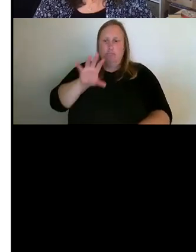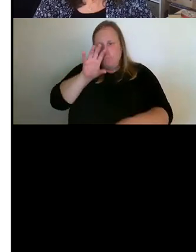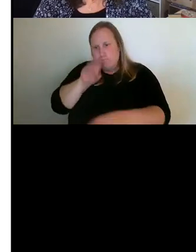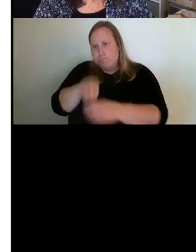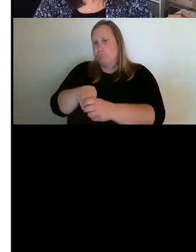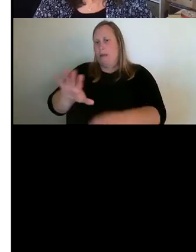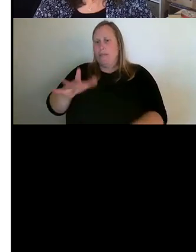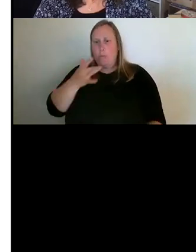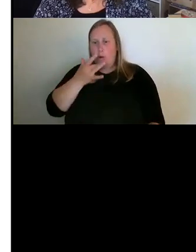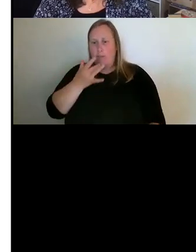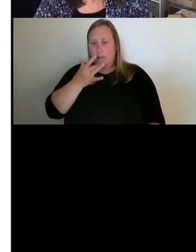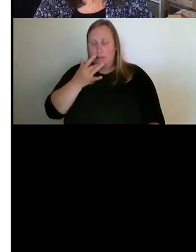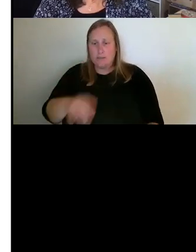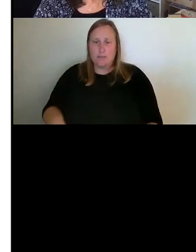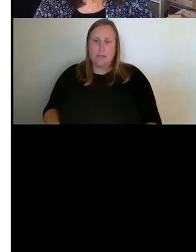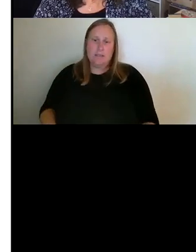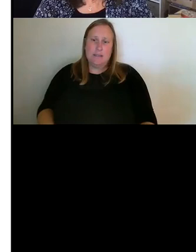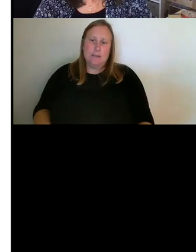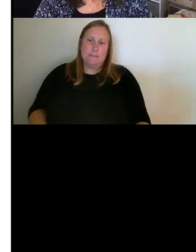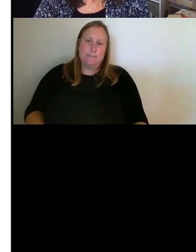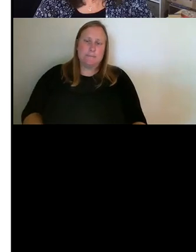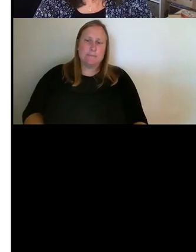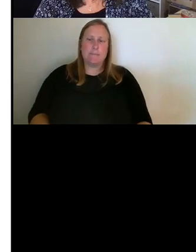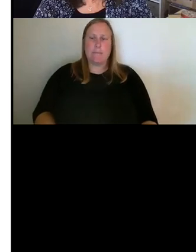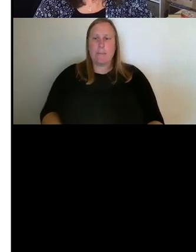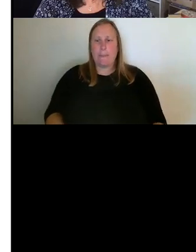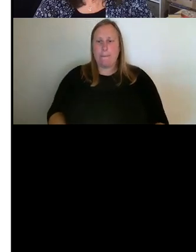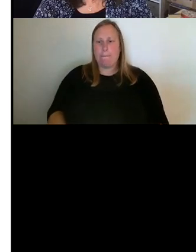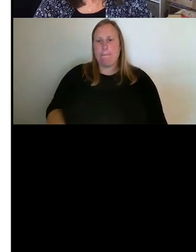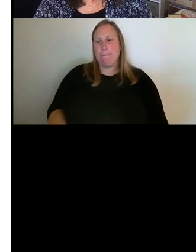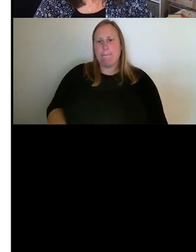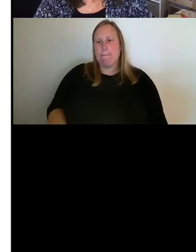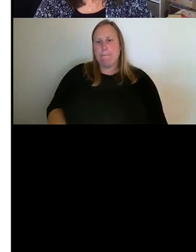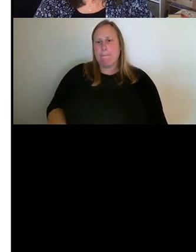right, not essential. We are talking about the individuals who need to